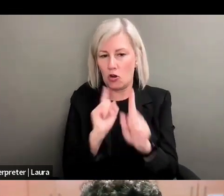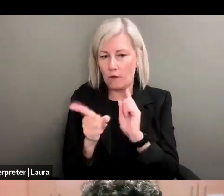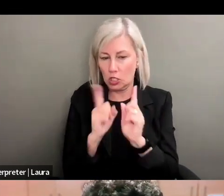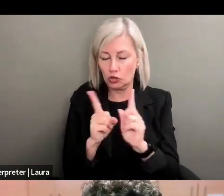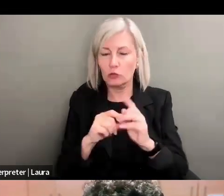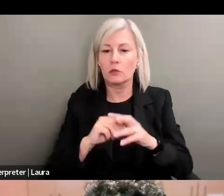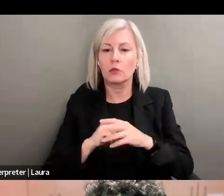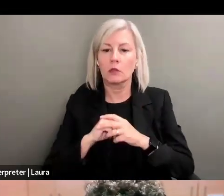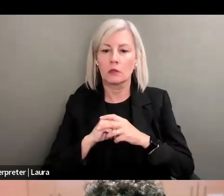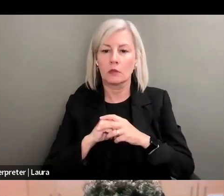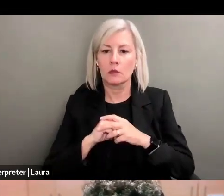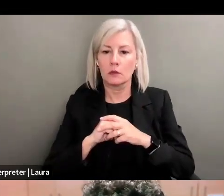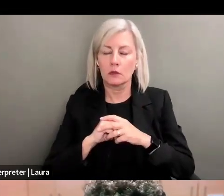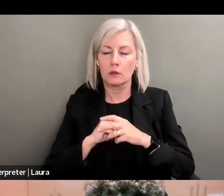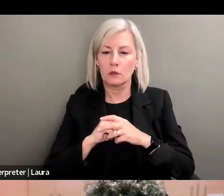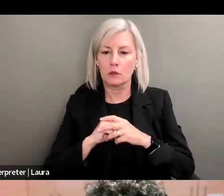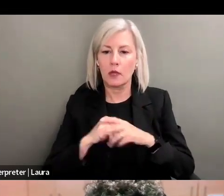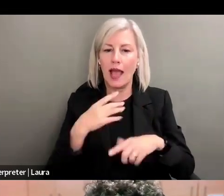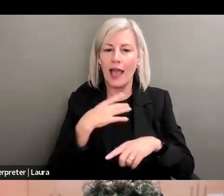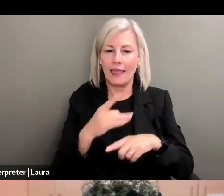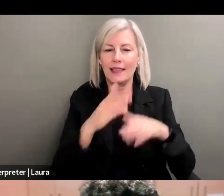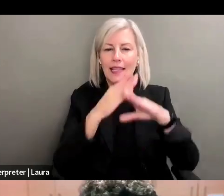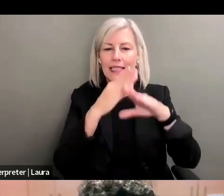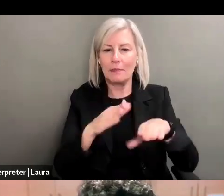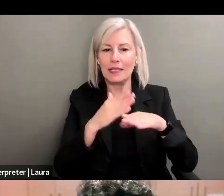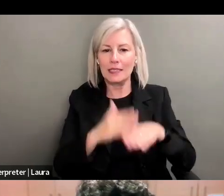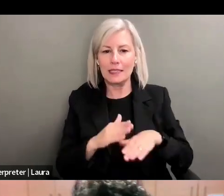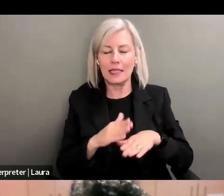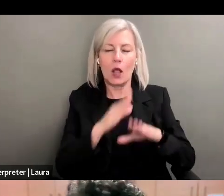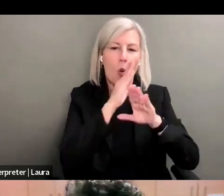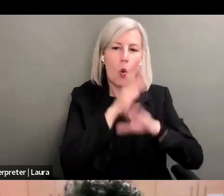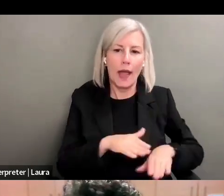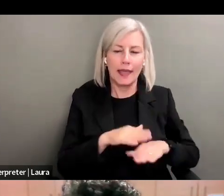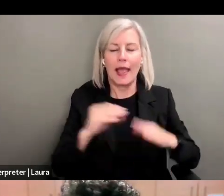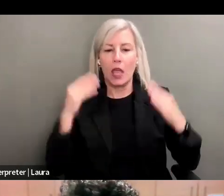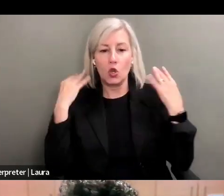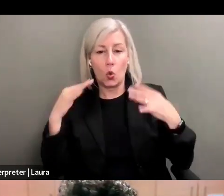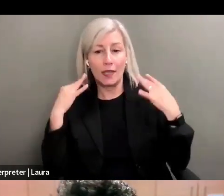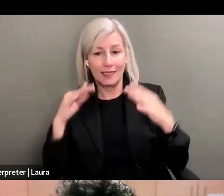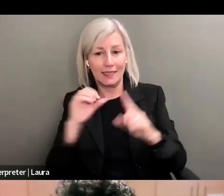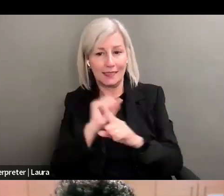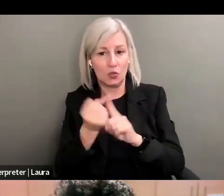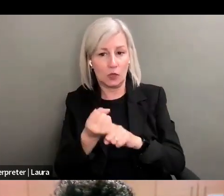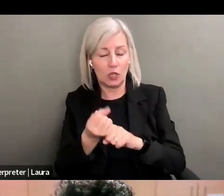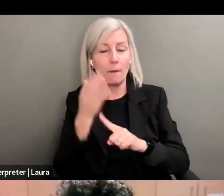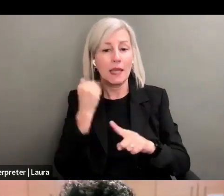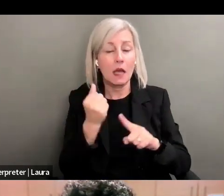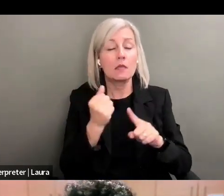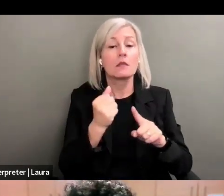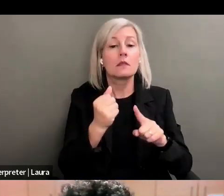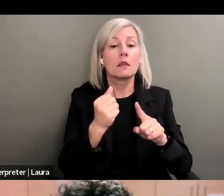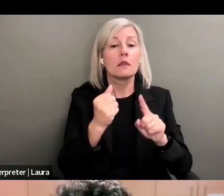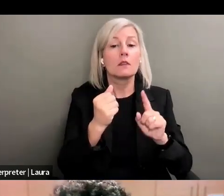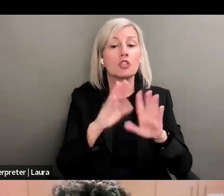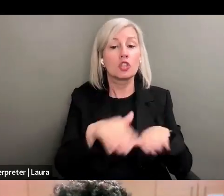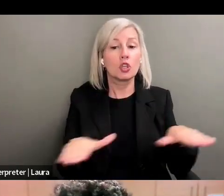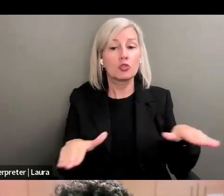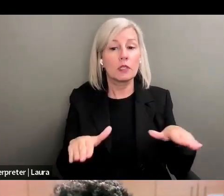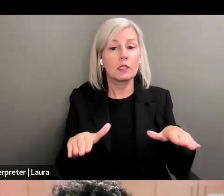I like that it splits these questions into quiet and noisy situations because we find that children their performance degrades in noise.